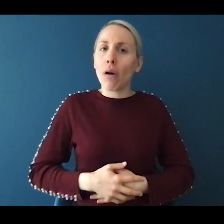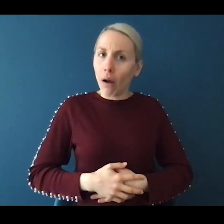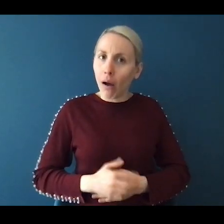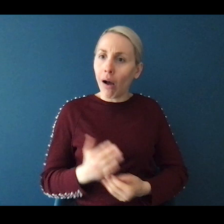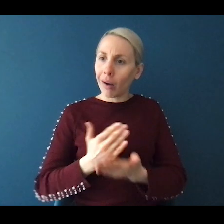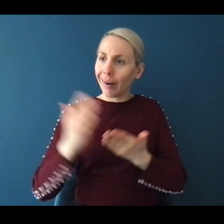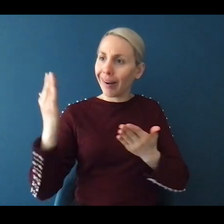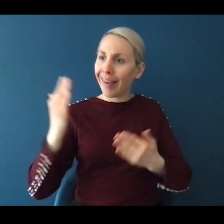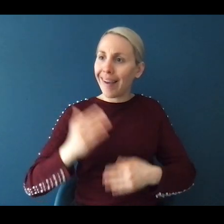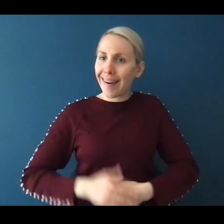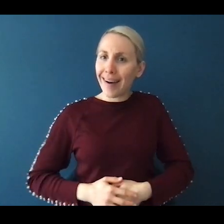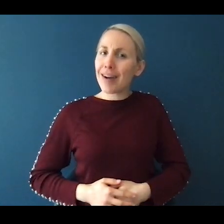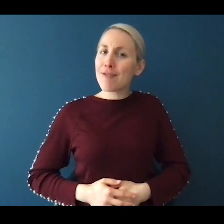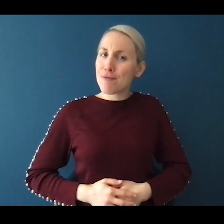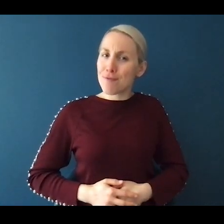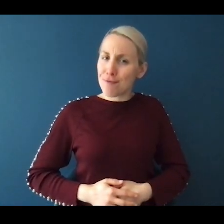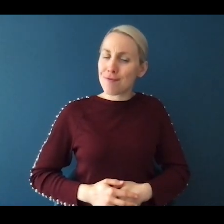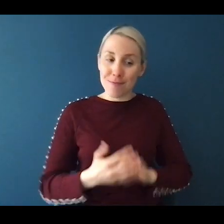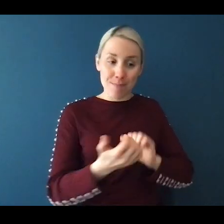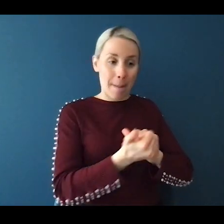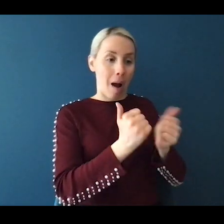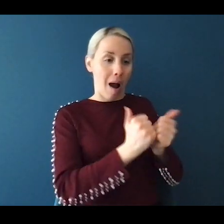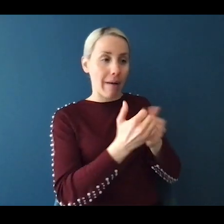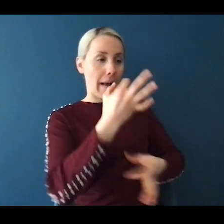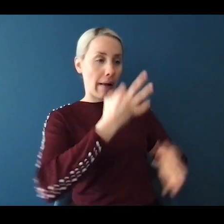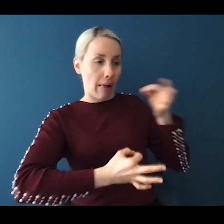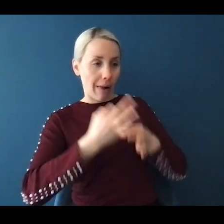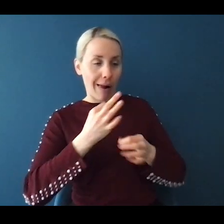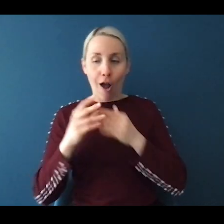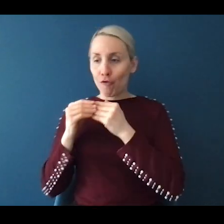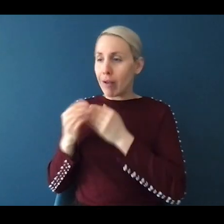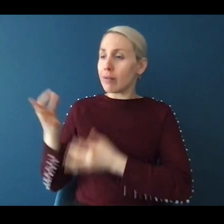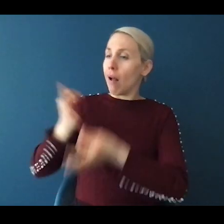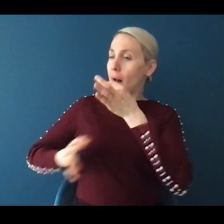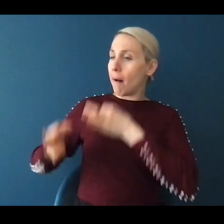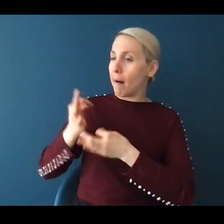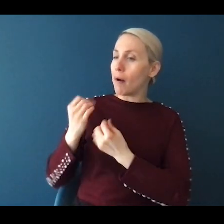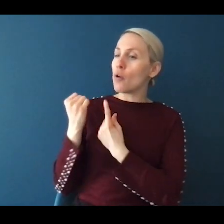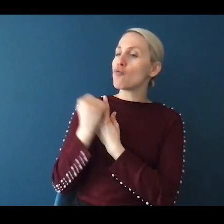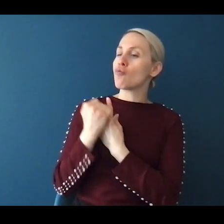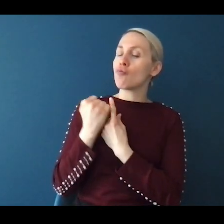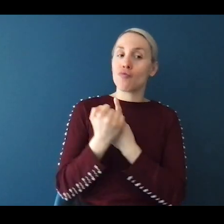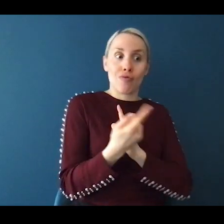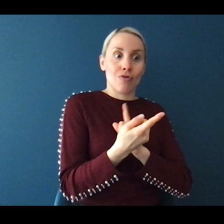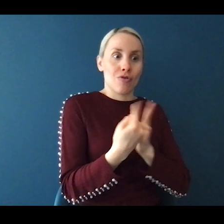having my partner and friends asking me lots of different questions helped me really go